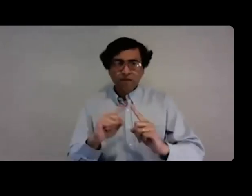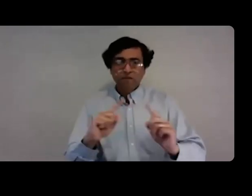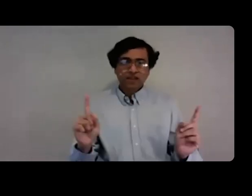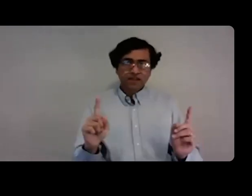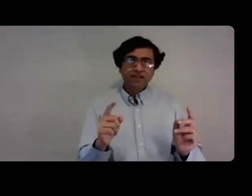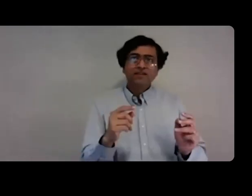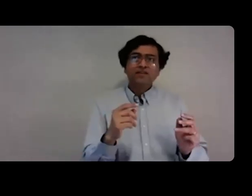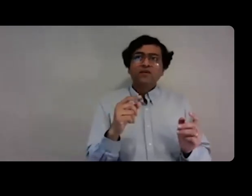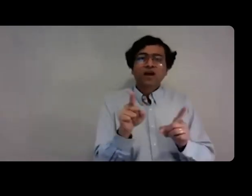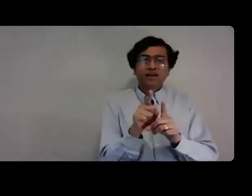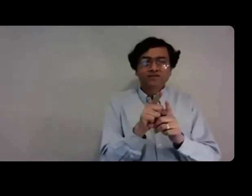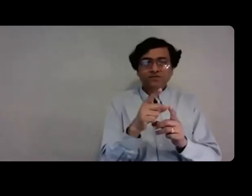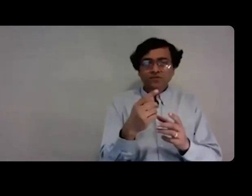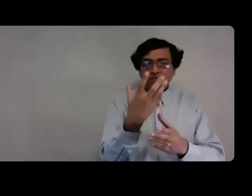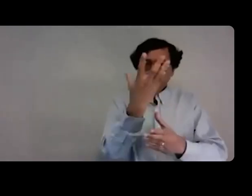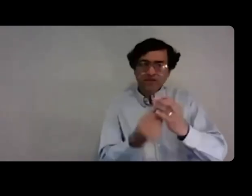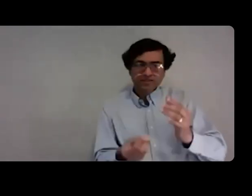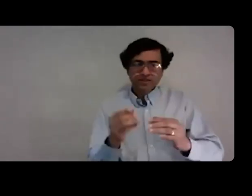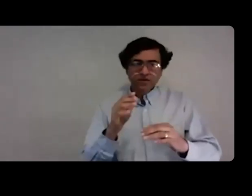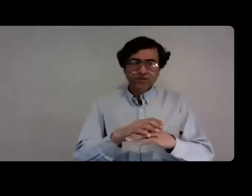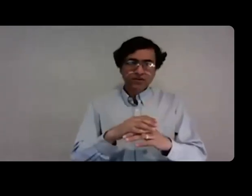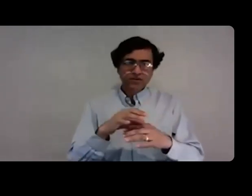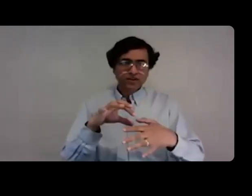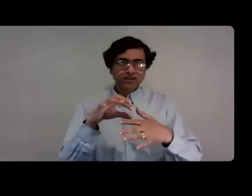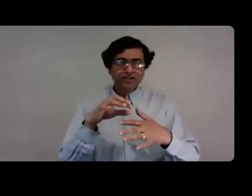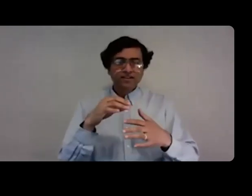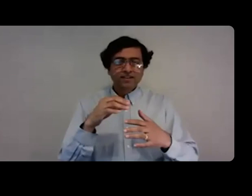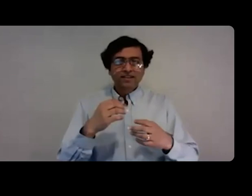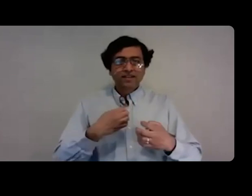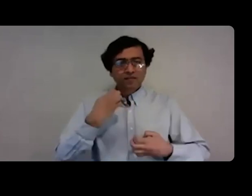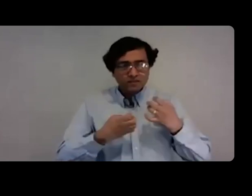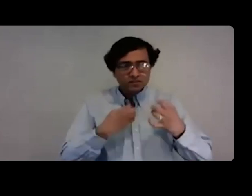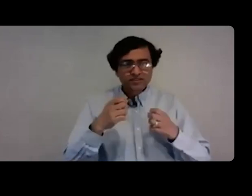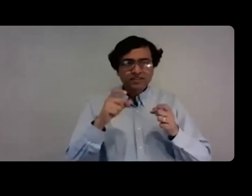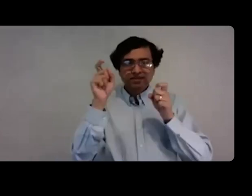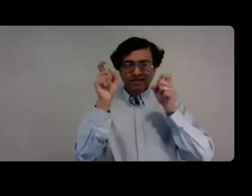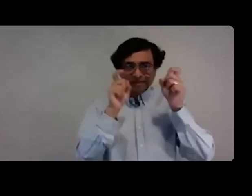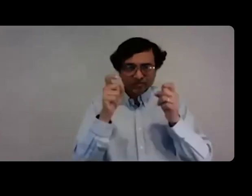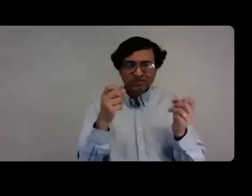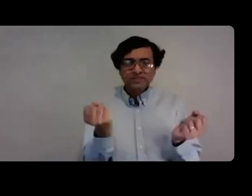And it is usually much more literal in captioning, but it does